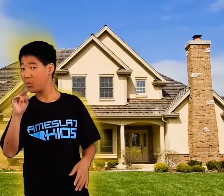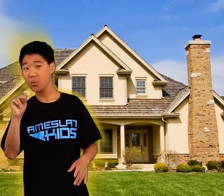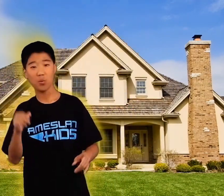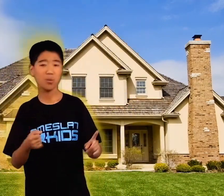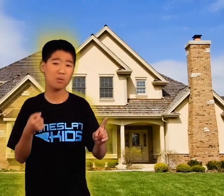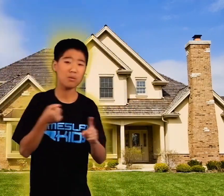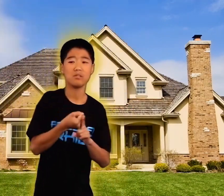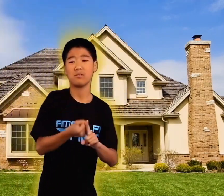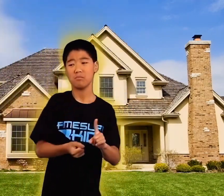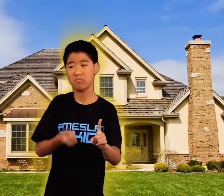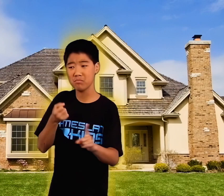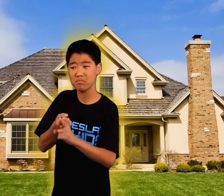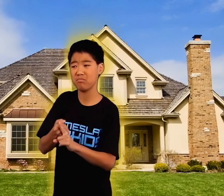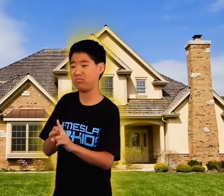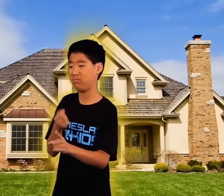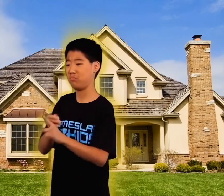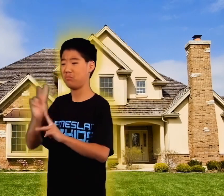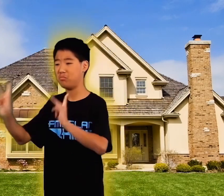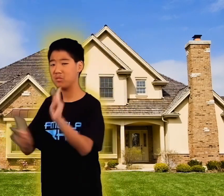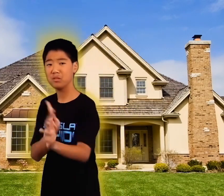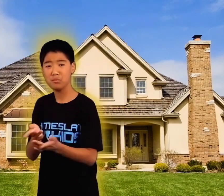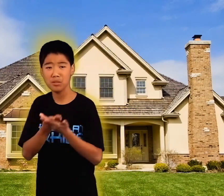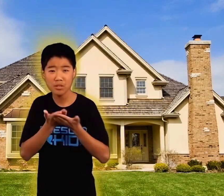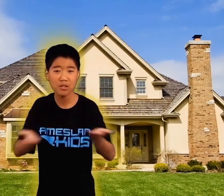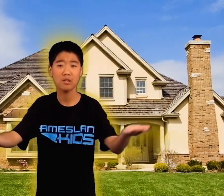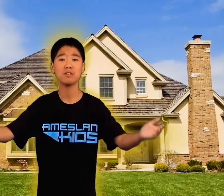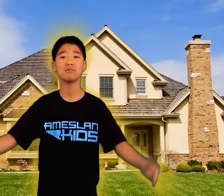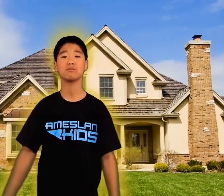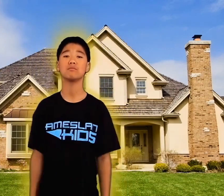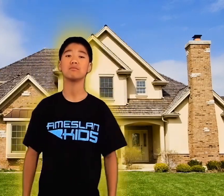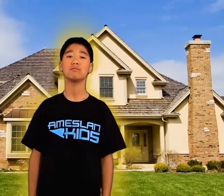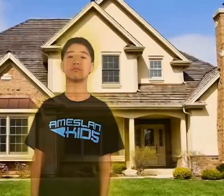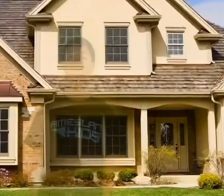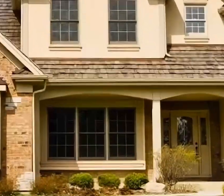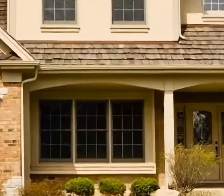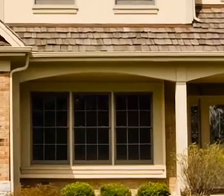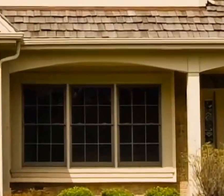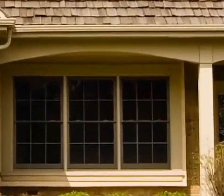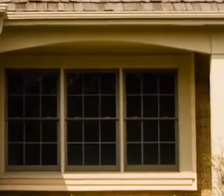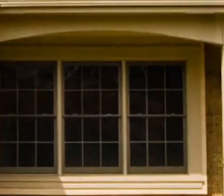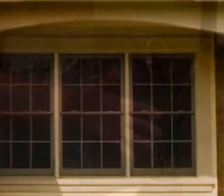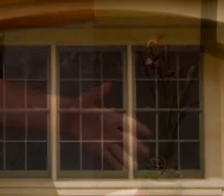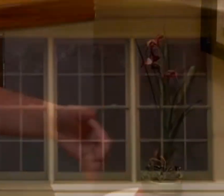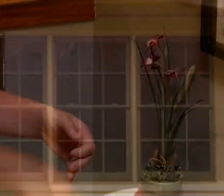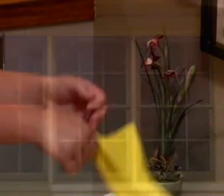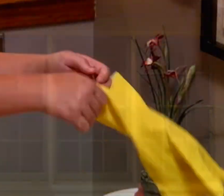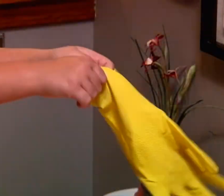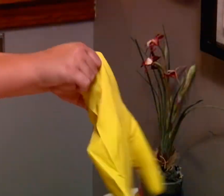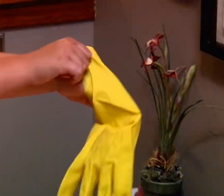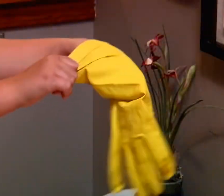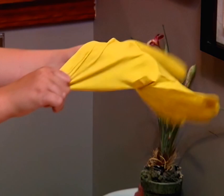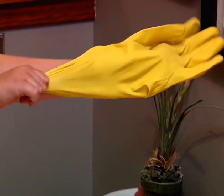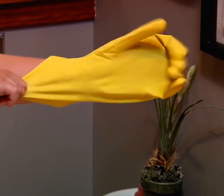EVERY MOVE YOU MAKE AFFECTS MORE THAN JUST YOUR OWN SWEET SELF.